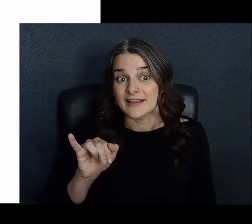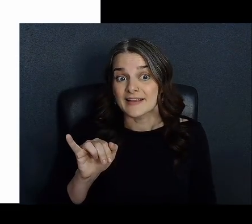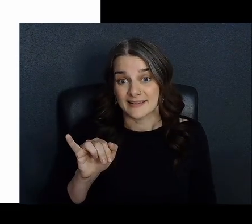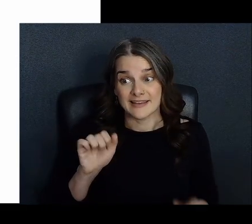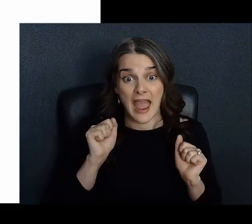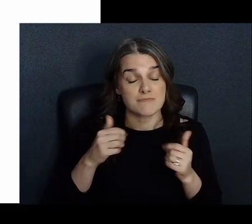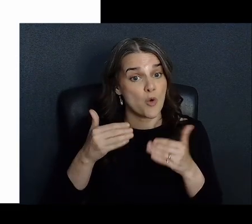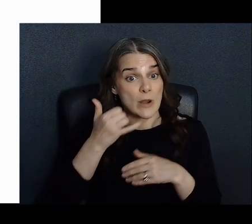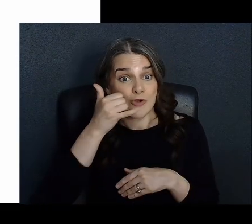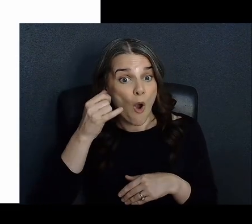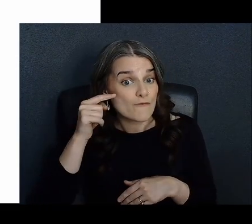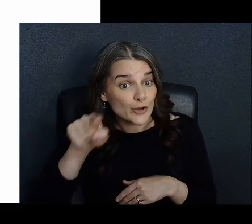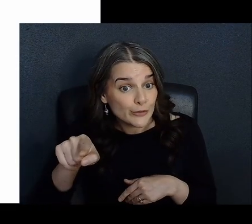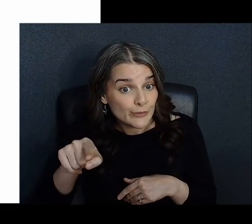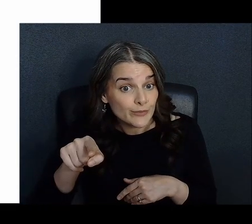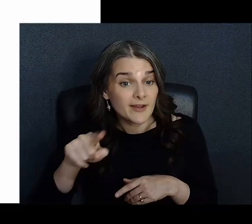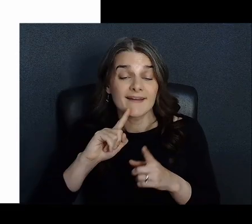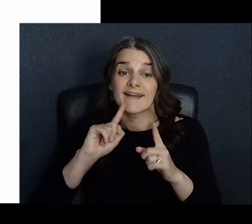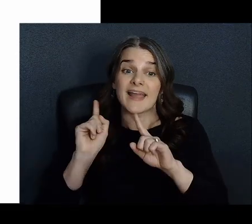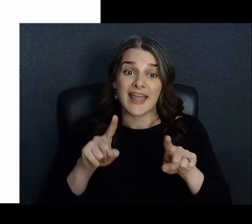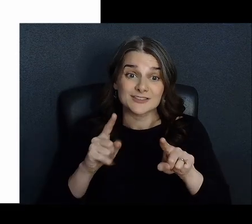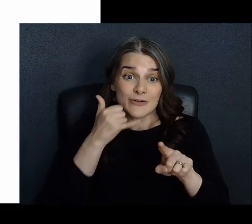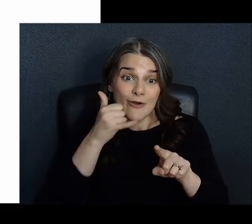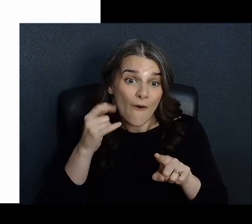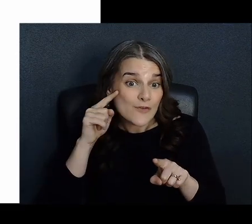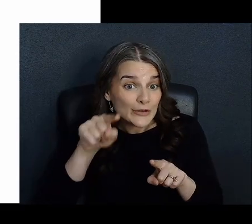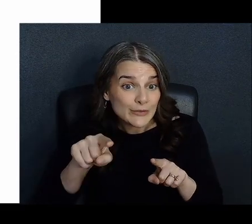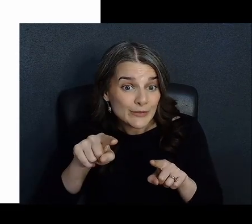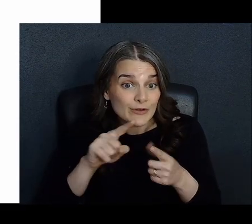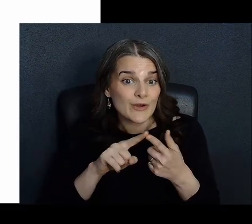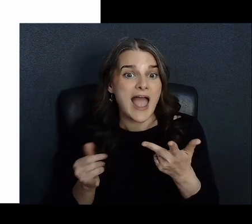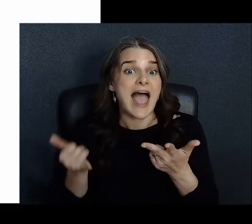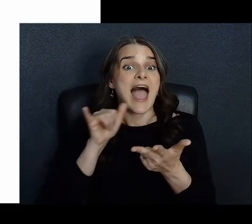Siri can answer a call for you. Siri can hang up a call for you.